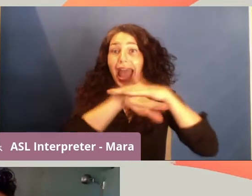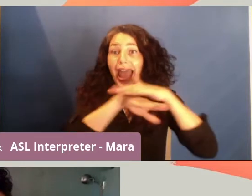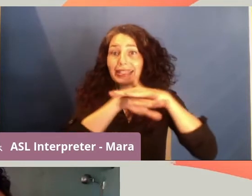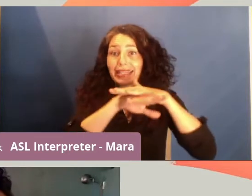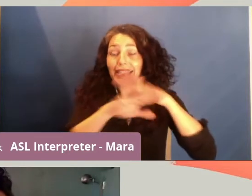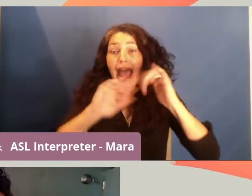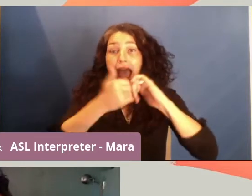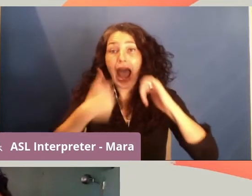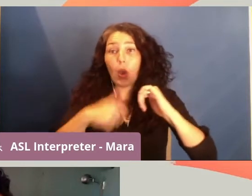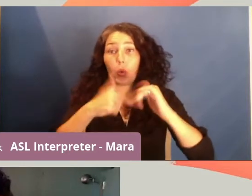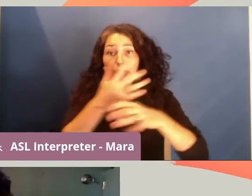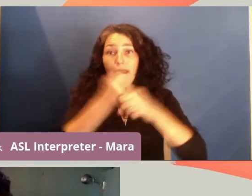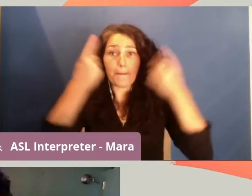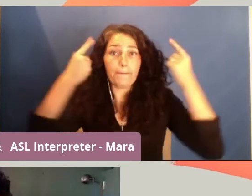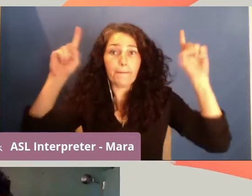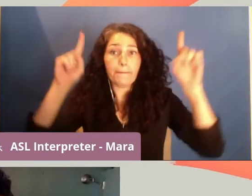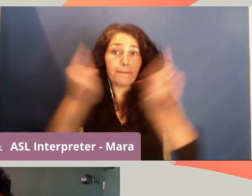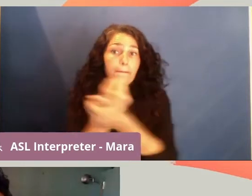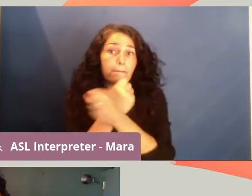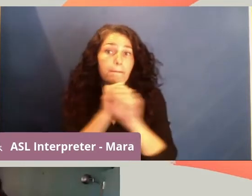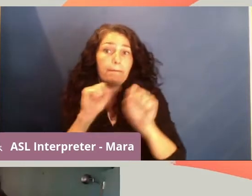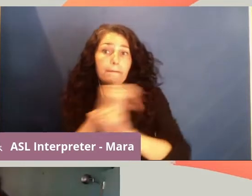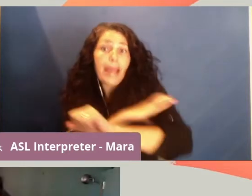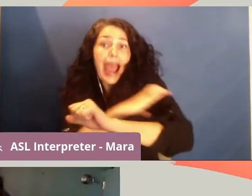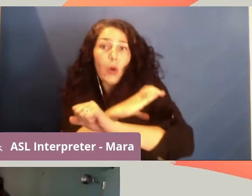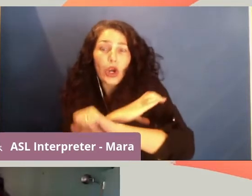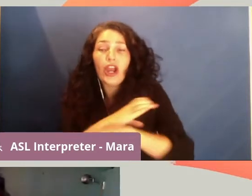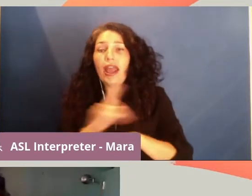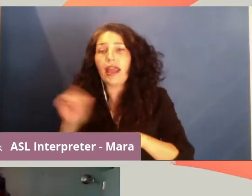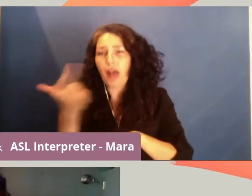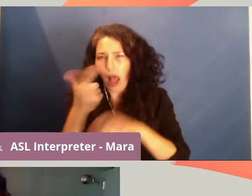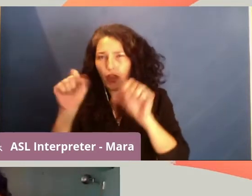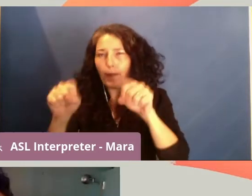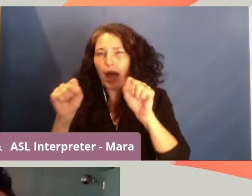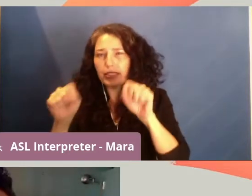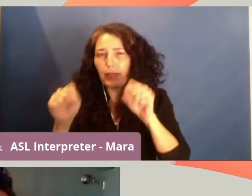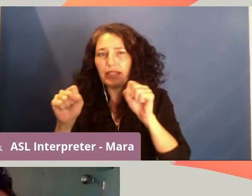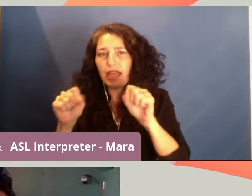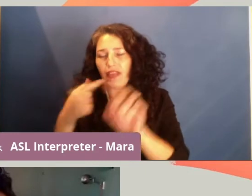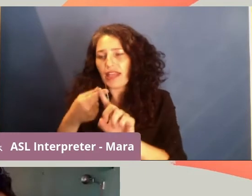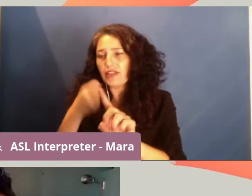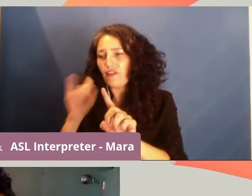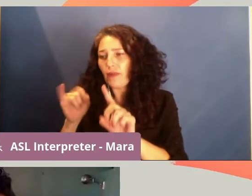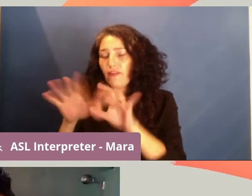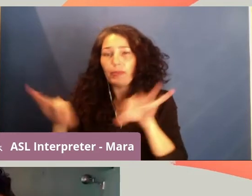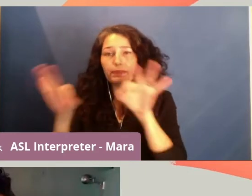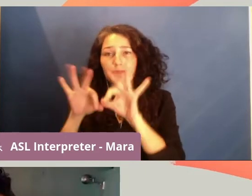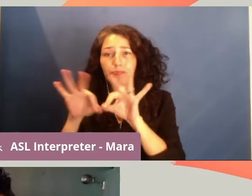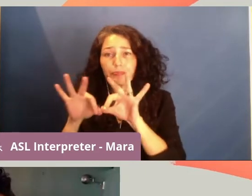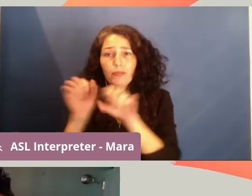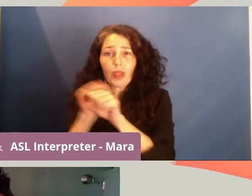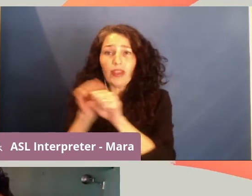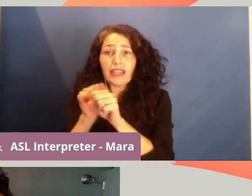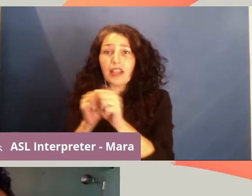and what possibilities come from that. And that all stems from the vital work that is often unseen and unacknowledged.